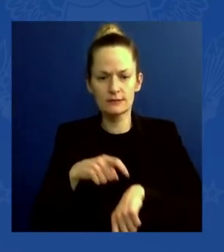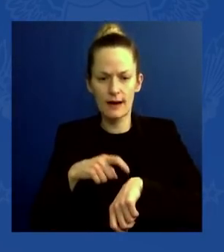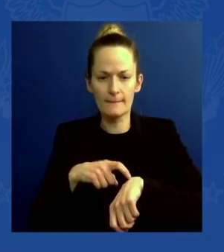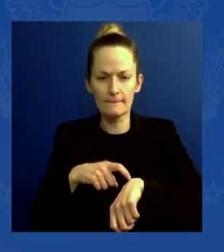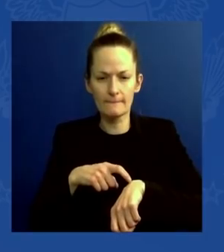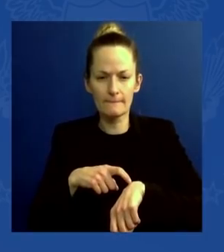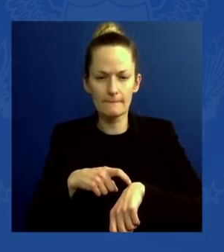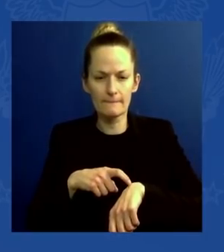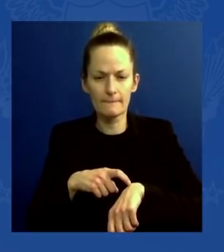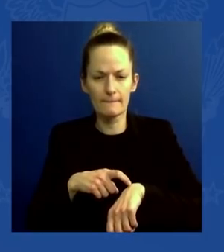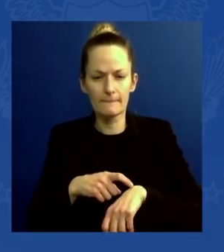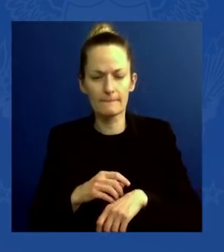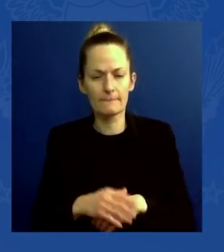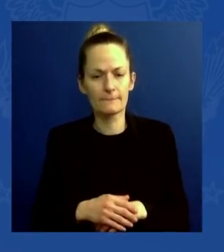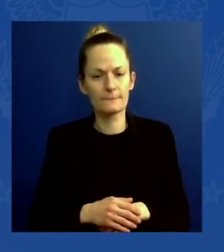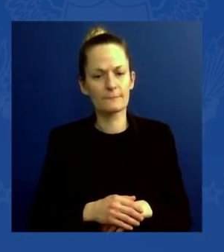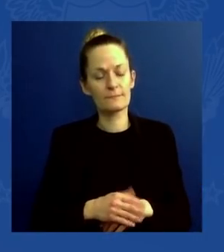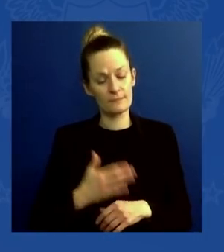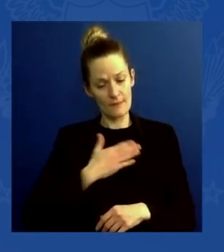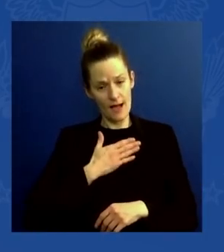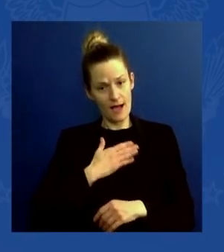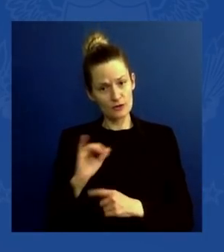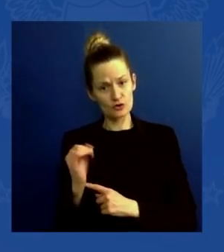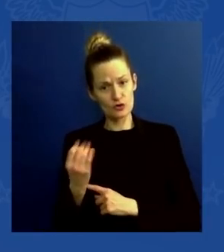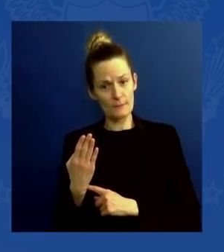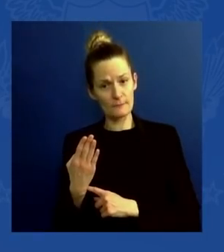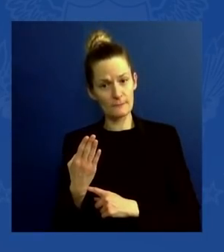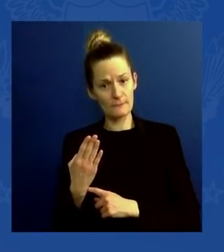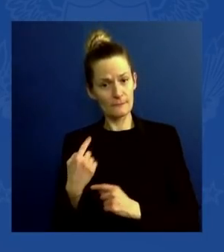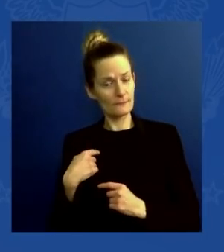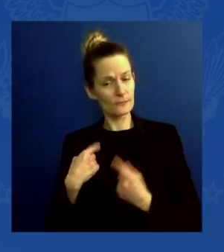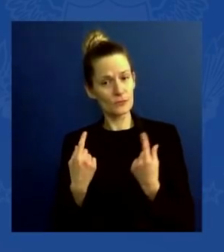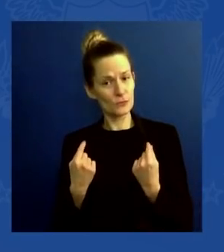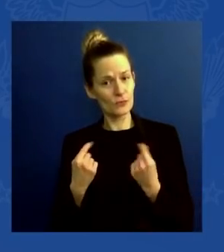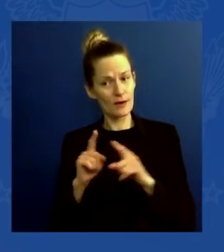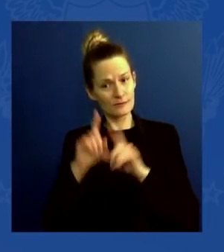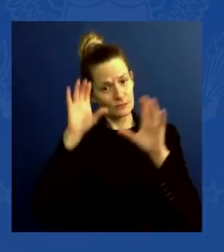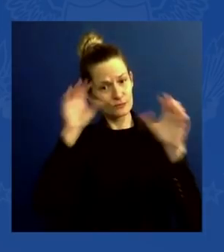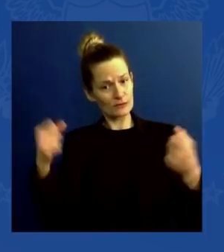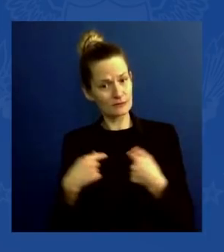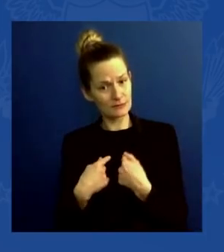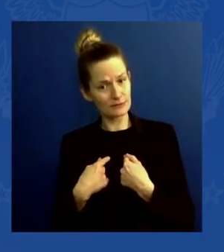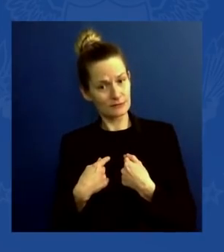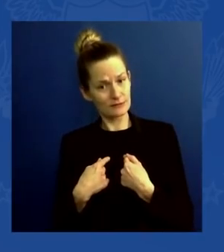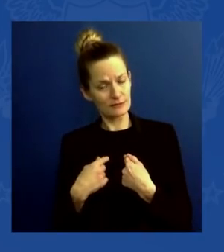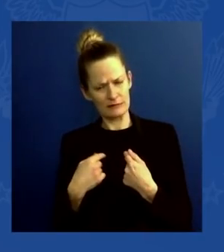what is most needed to put people at ease and let them know there's a way through this.